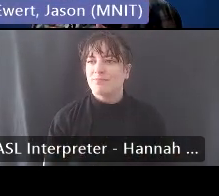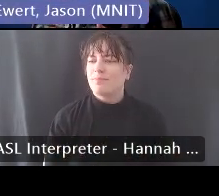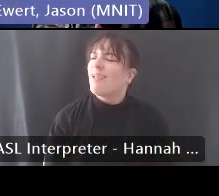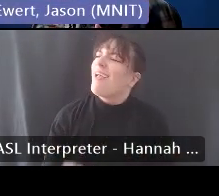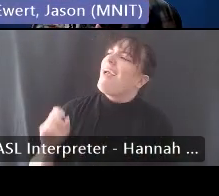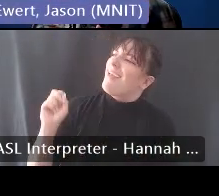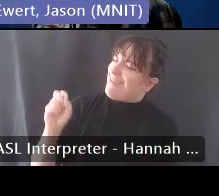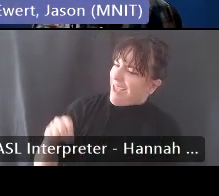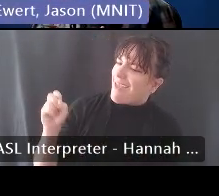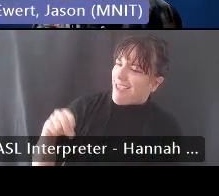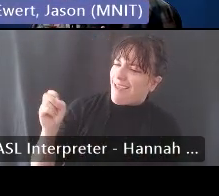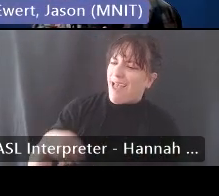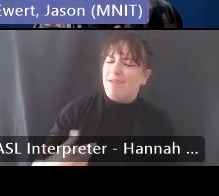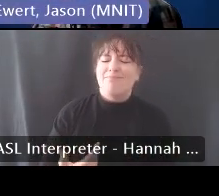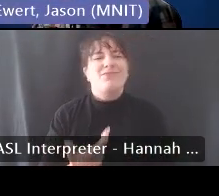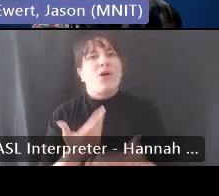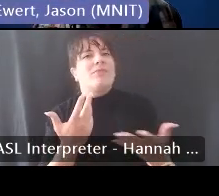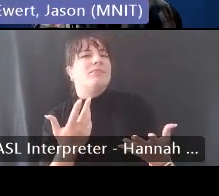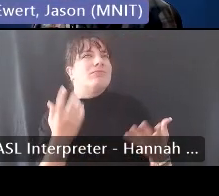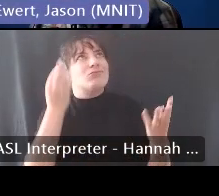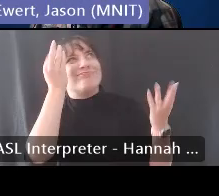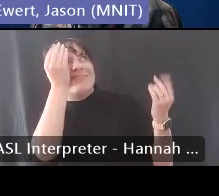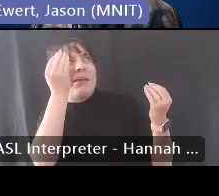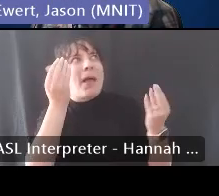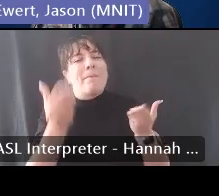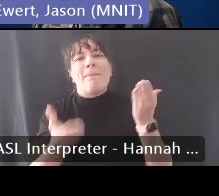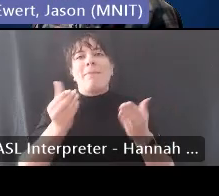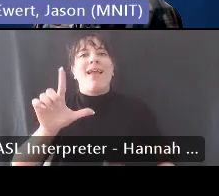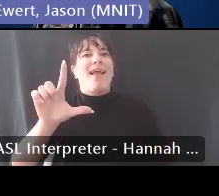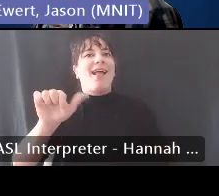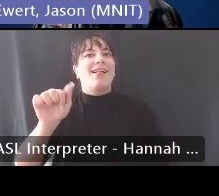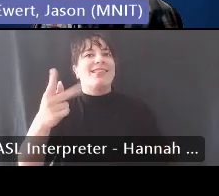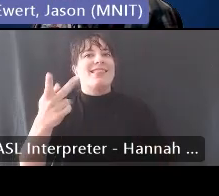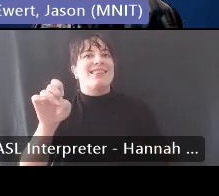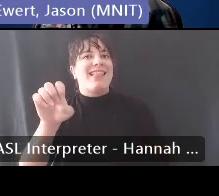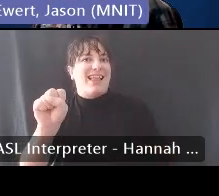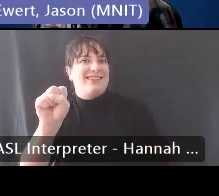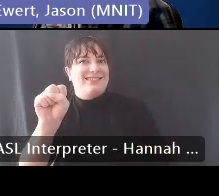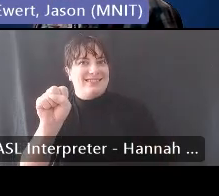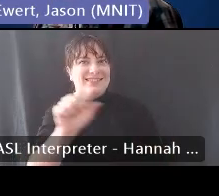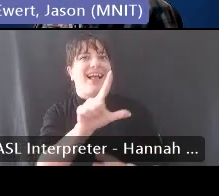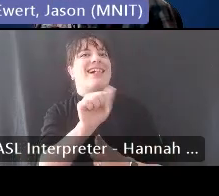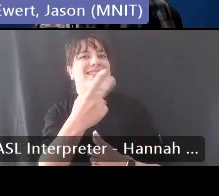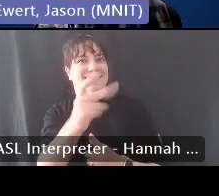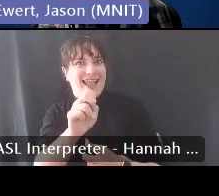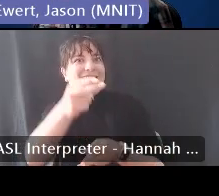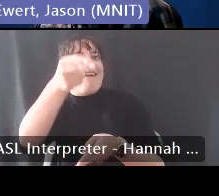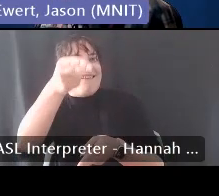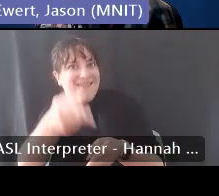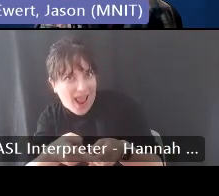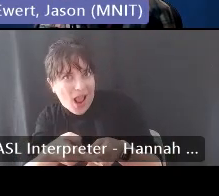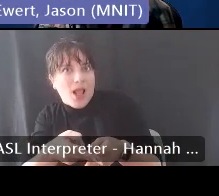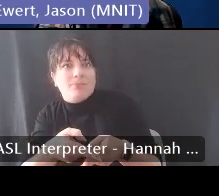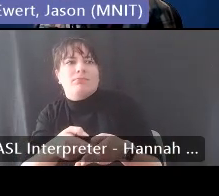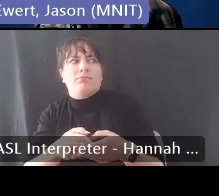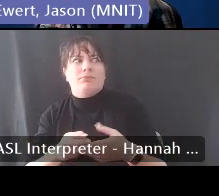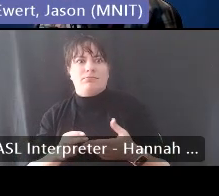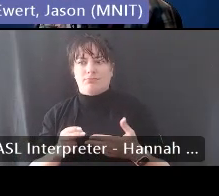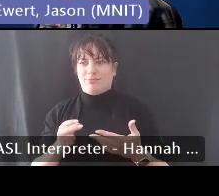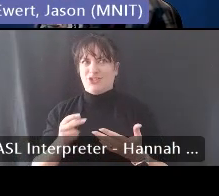lakes and lake names. We're in Minnesota. We love lakes. Where are these lakes? And are they near me?